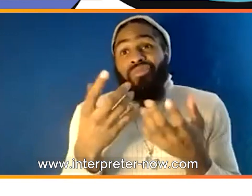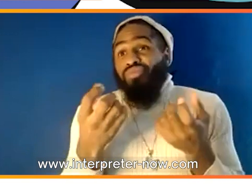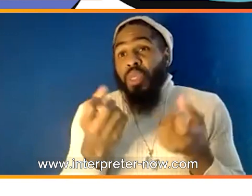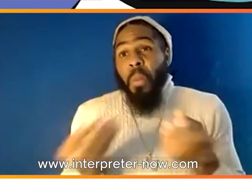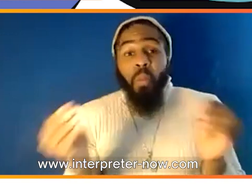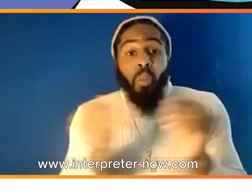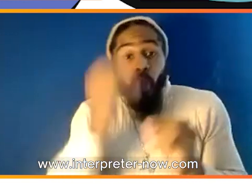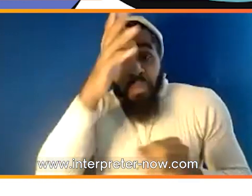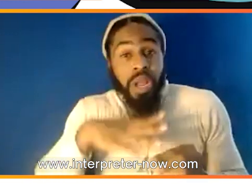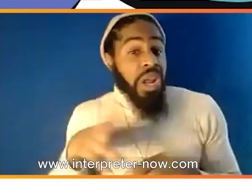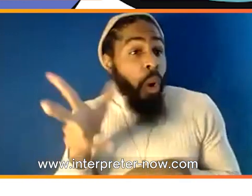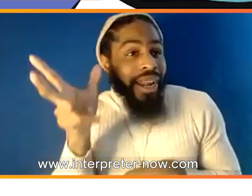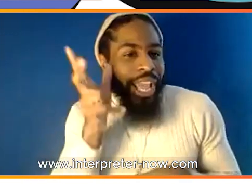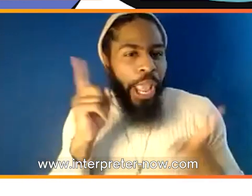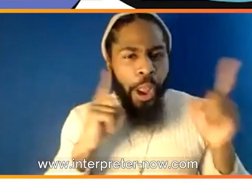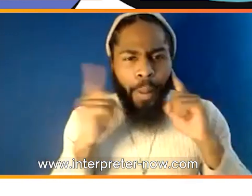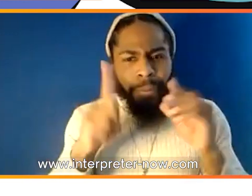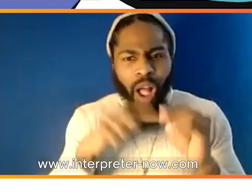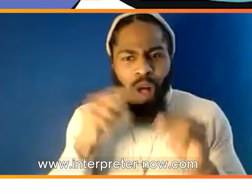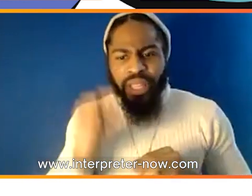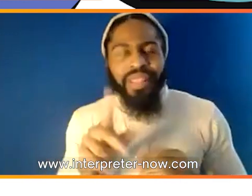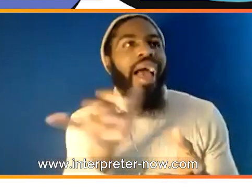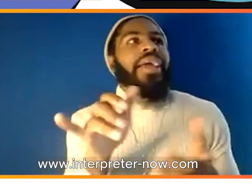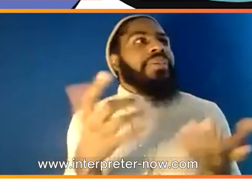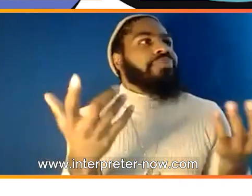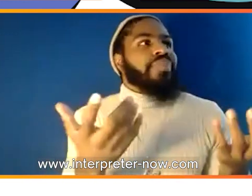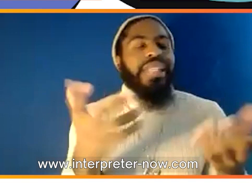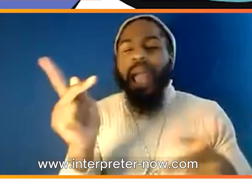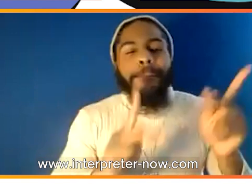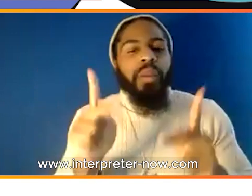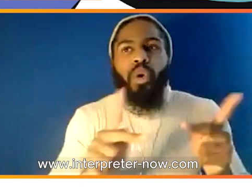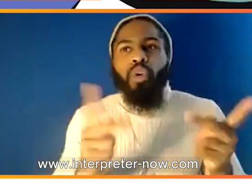of a sudden, black shirts are the thing and everyone wears black shirts to the meeting.